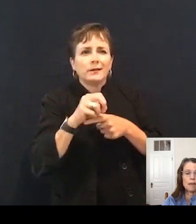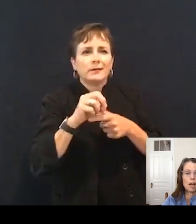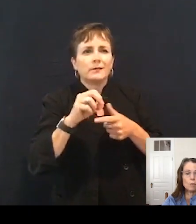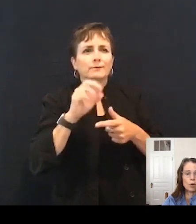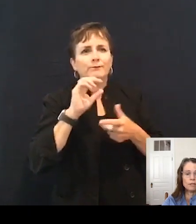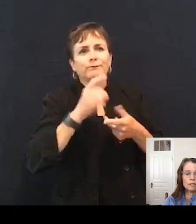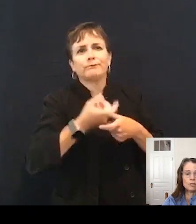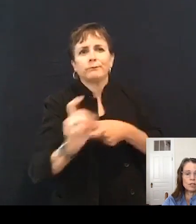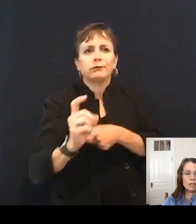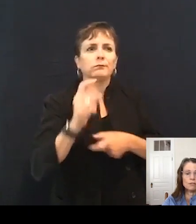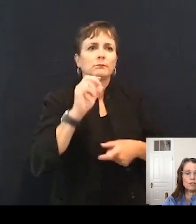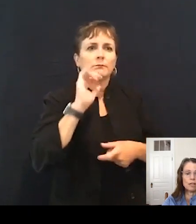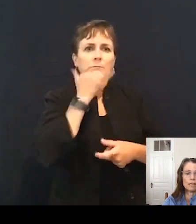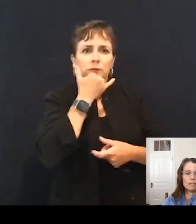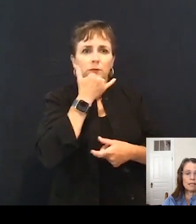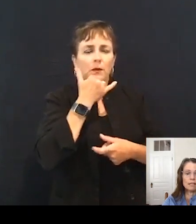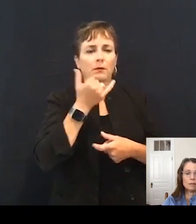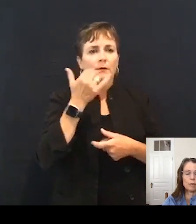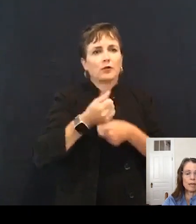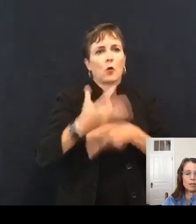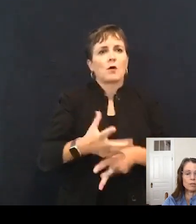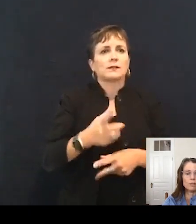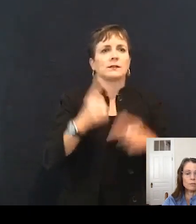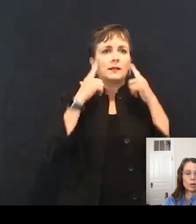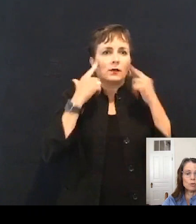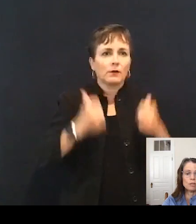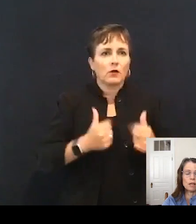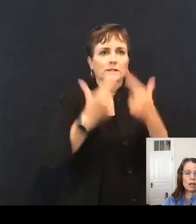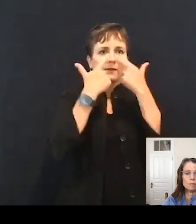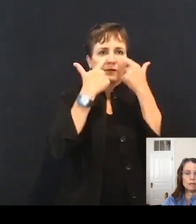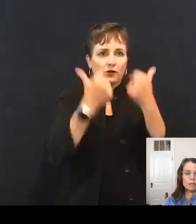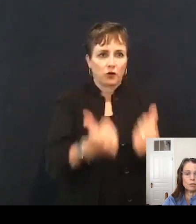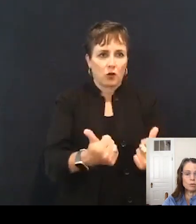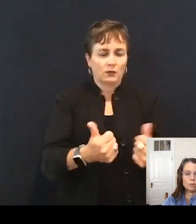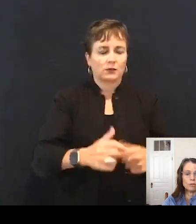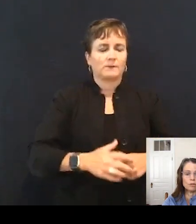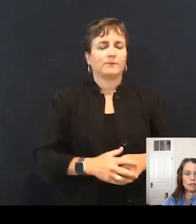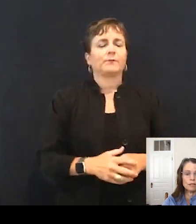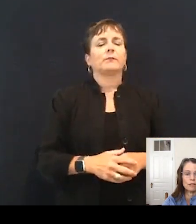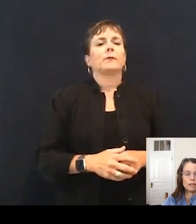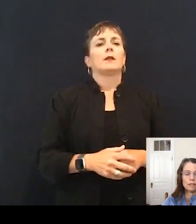A multigene genetic testing panel is most commonly used.